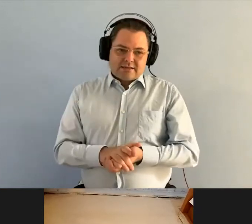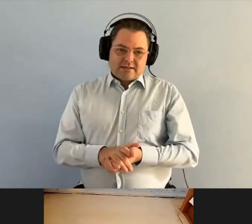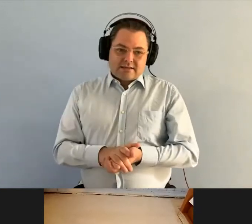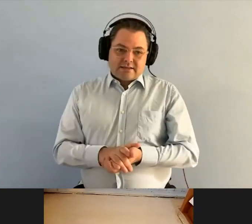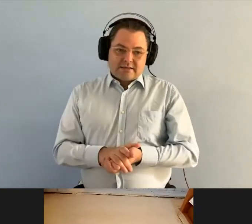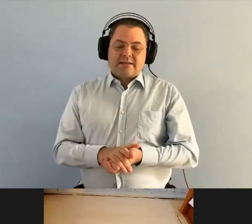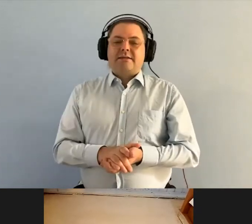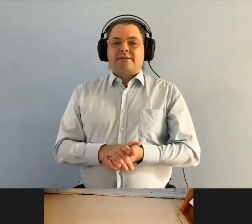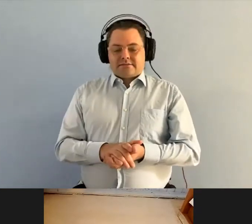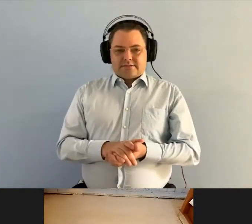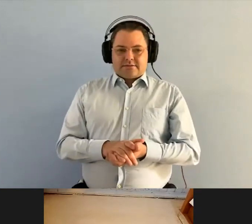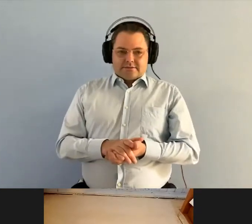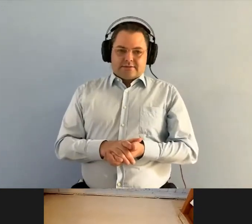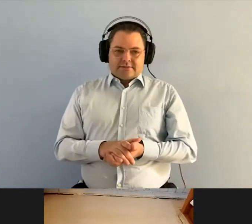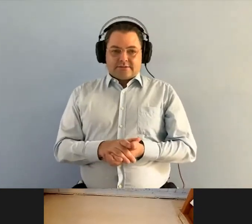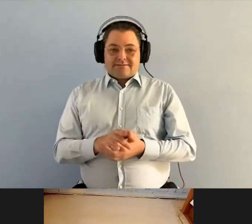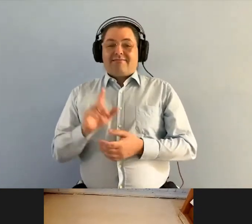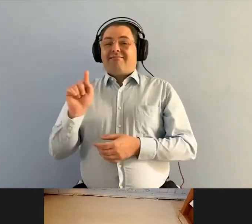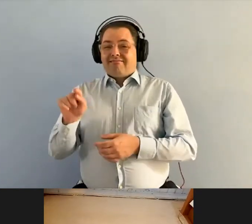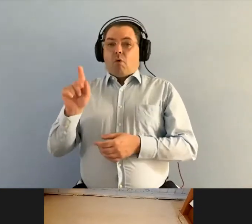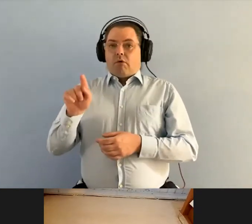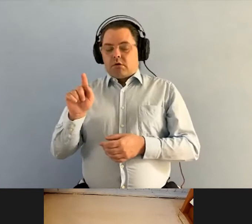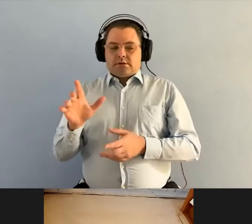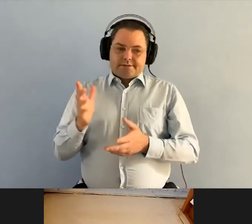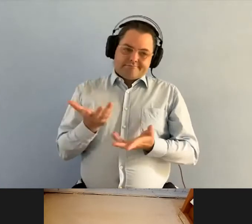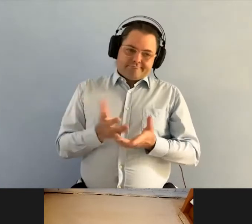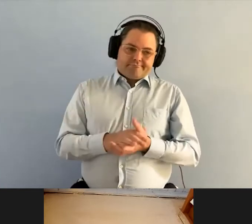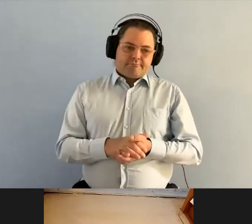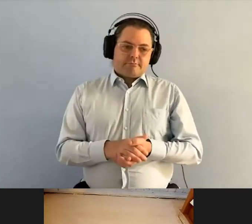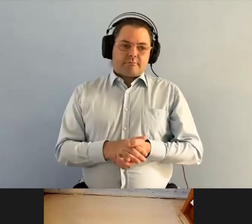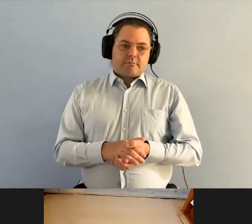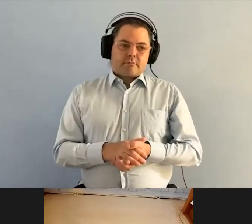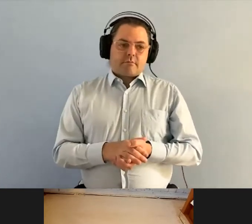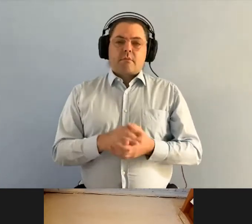time I'm doing mute for the people who are not talking. And they're again unmuting themselves.